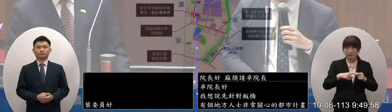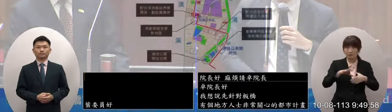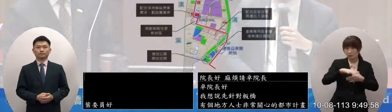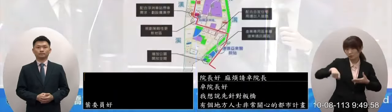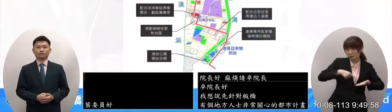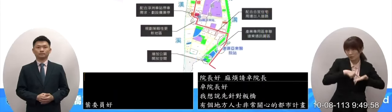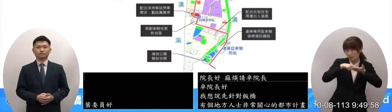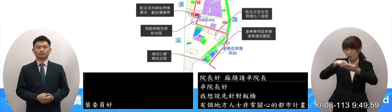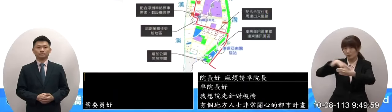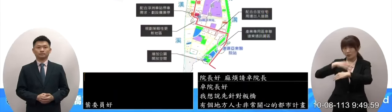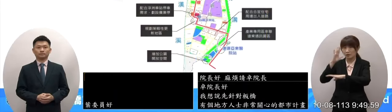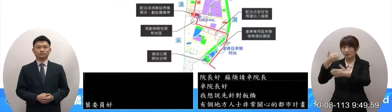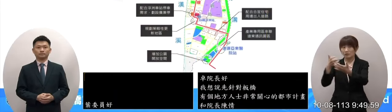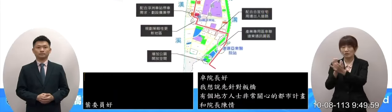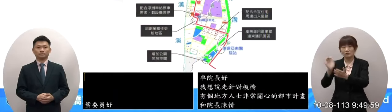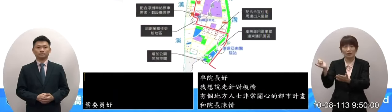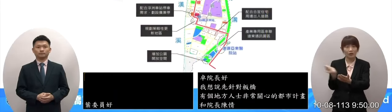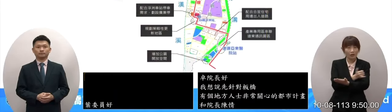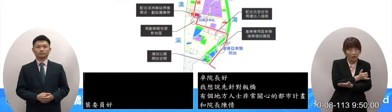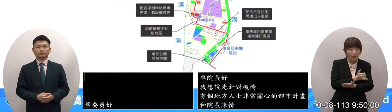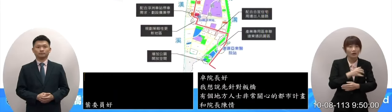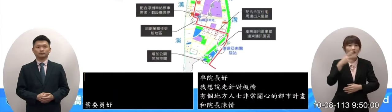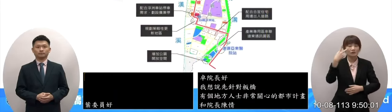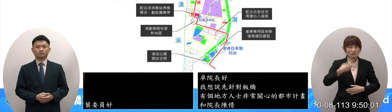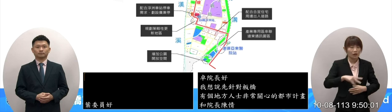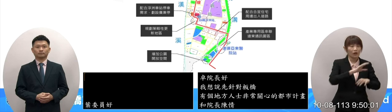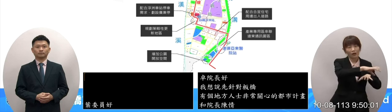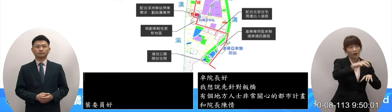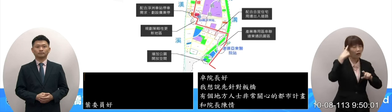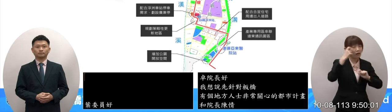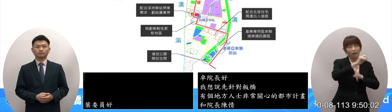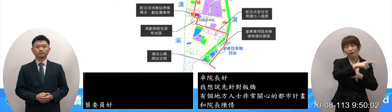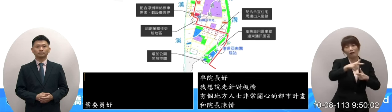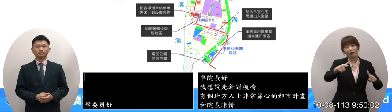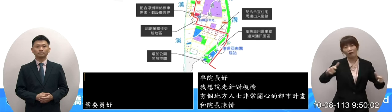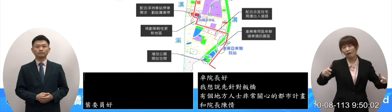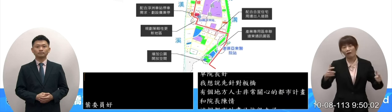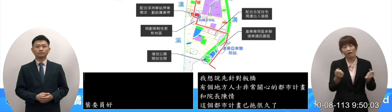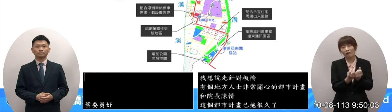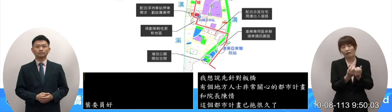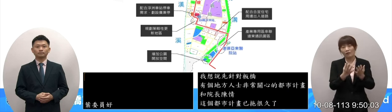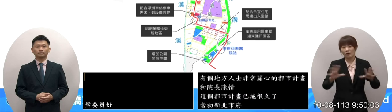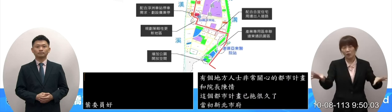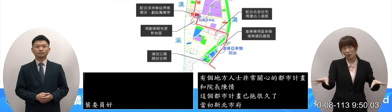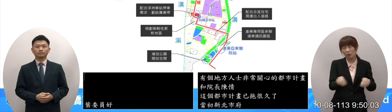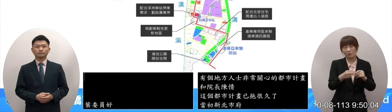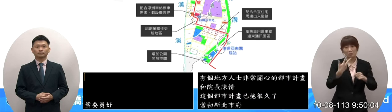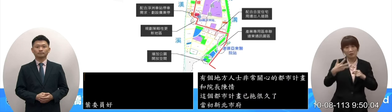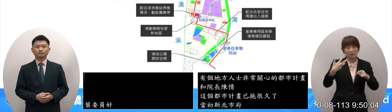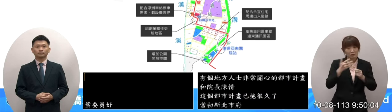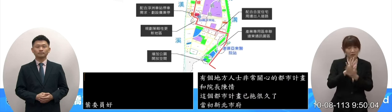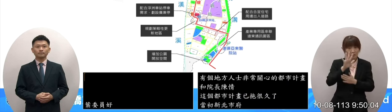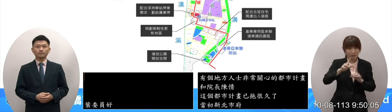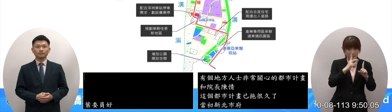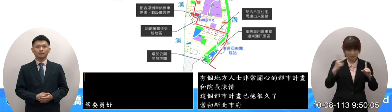Later, it was returned to the public exhibition and local opinions were integrated, so it was integrated for 8 years and then sent to the Ministry of the Interior.